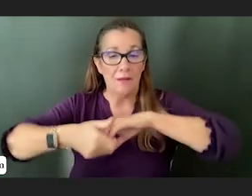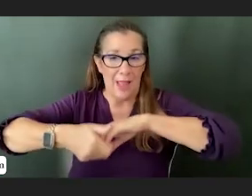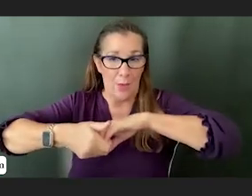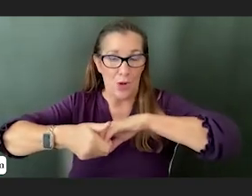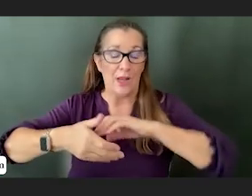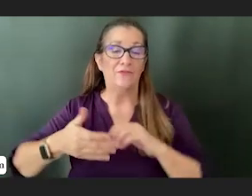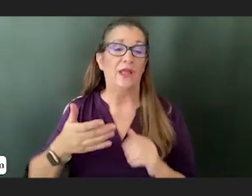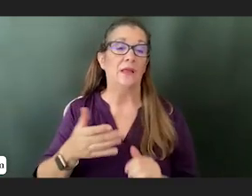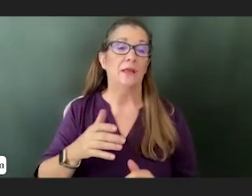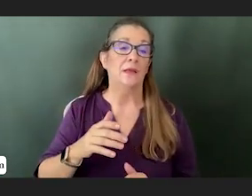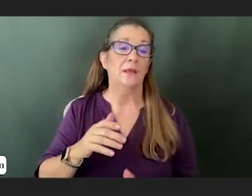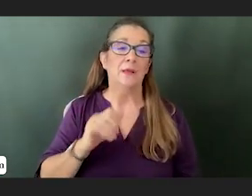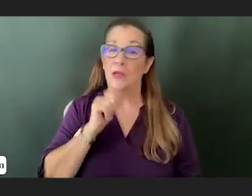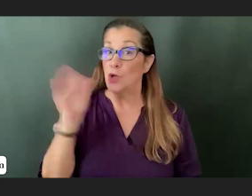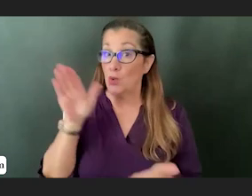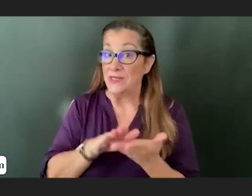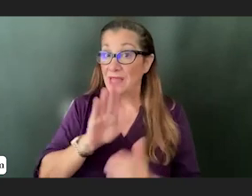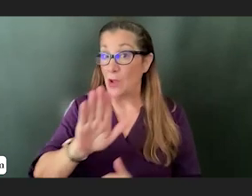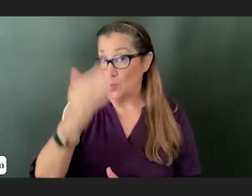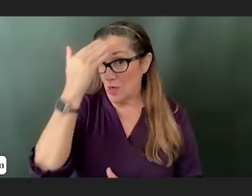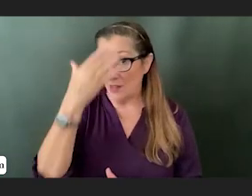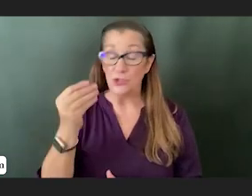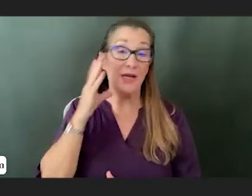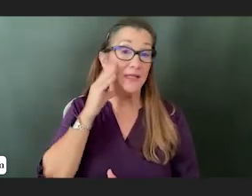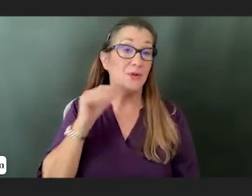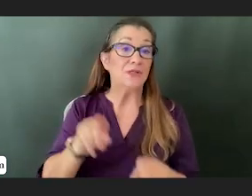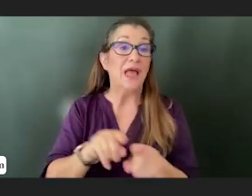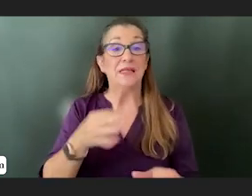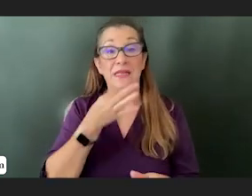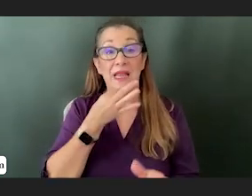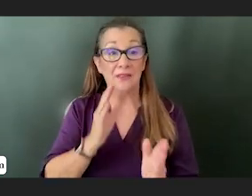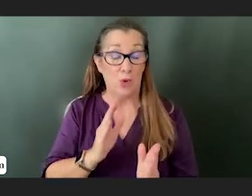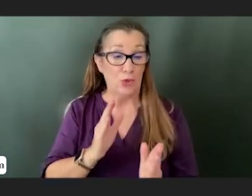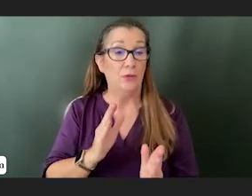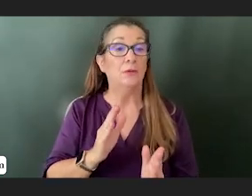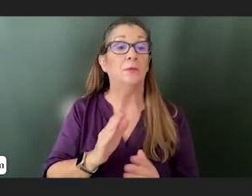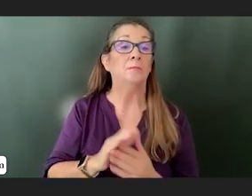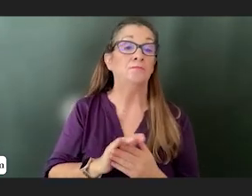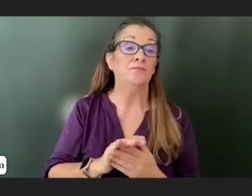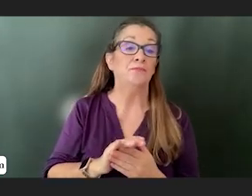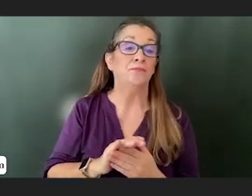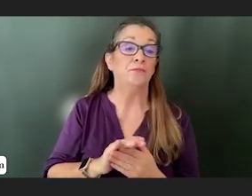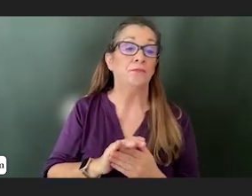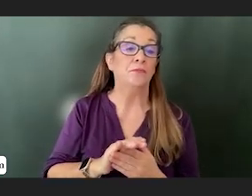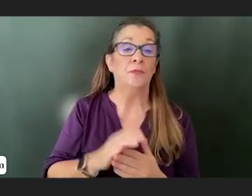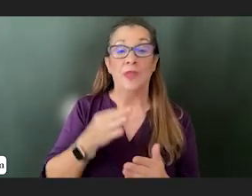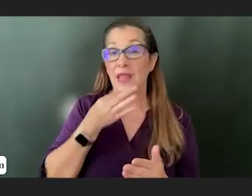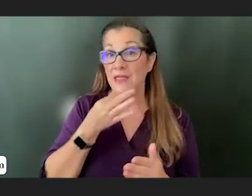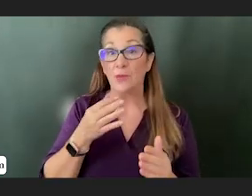Don't discount your knowledge and experience as experts in the area of, um, expert and accommodate or accessibility and accommodations.